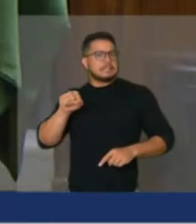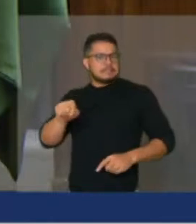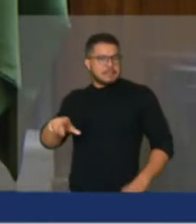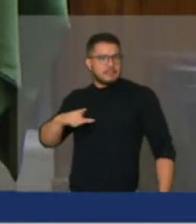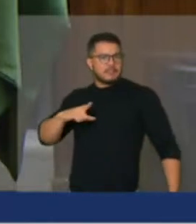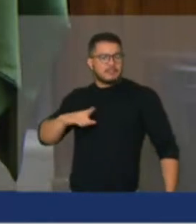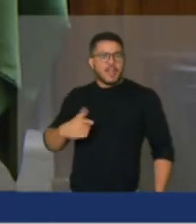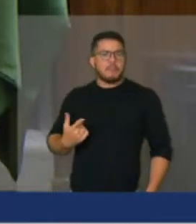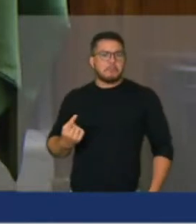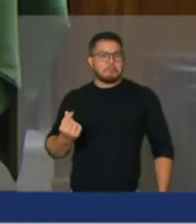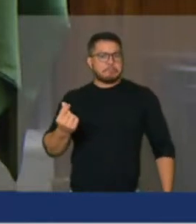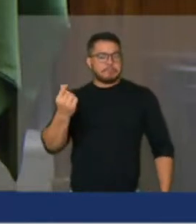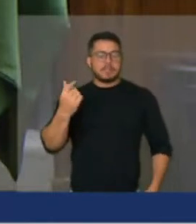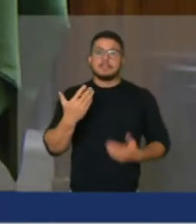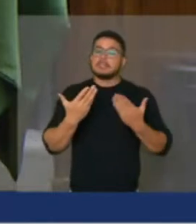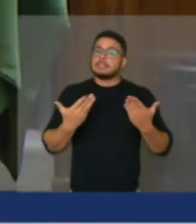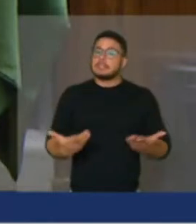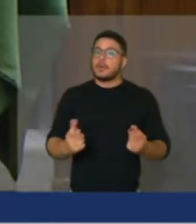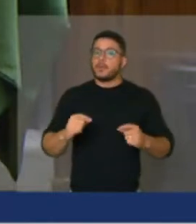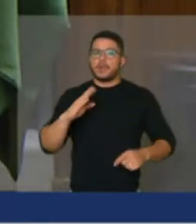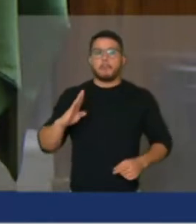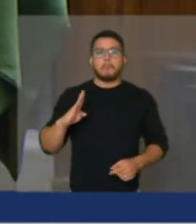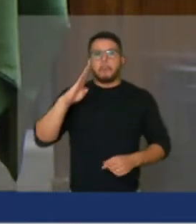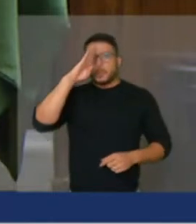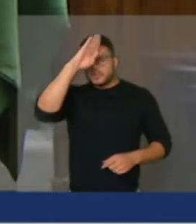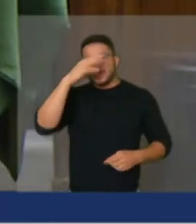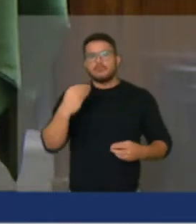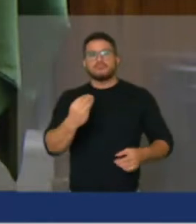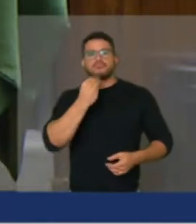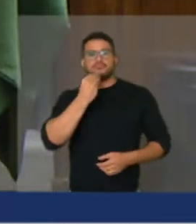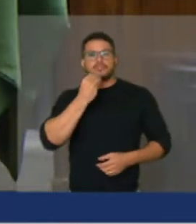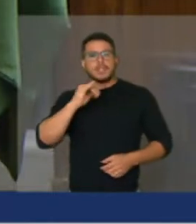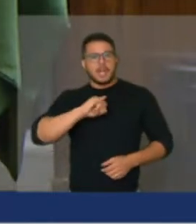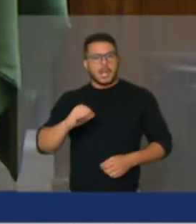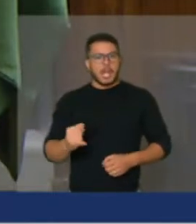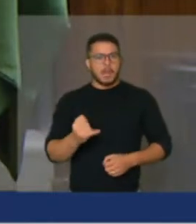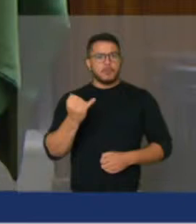ELEITORES DO BOLSONARO, AO INVÀS DE FALAR DE AUMENTO DE COMBUSTÍVEL QUEM TEM CARRO PODE PAGAR O COMBUSTÍVEL, MAS